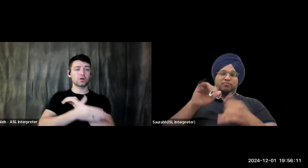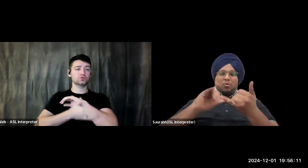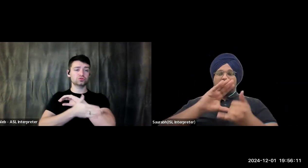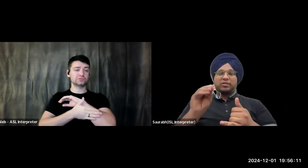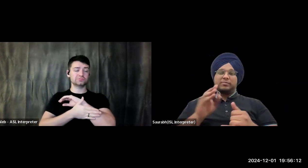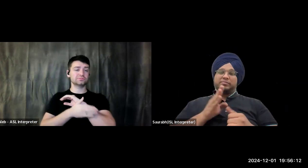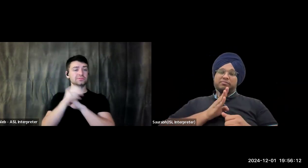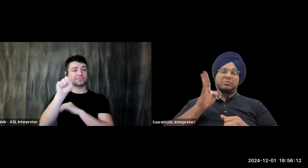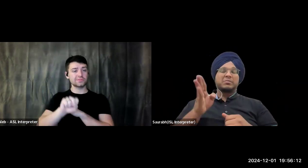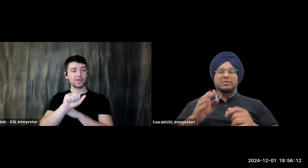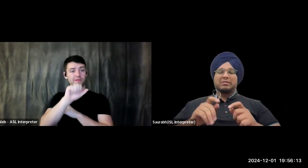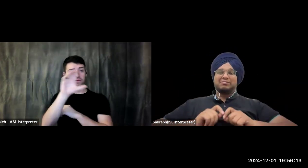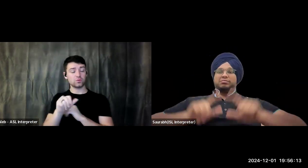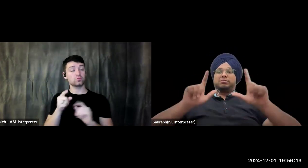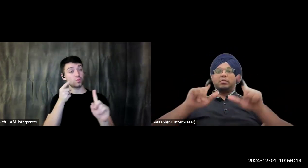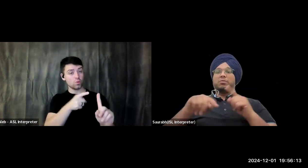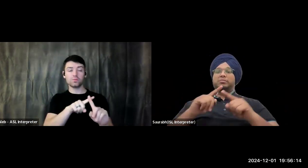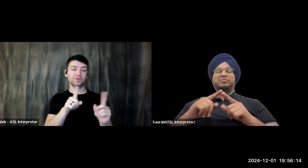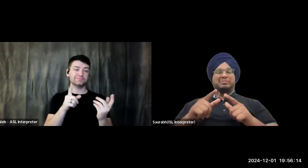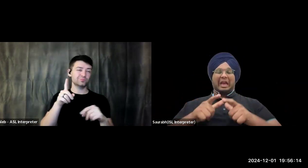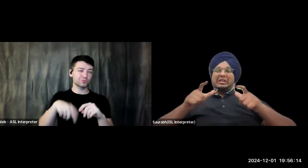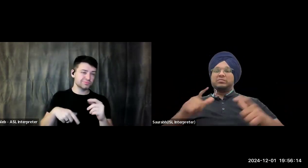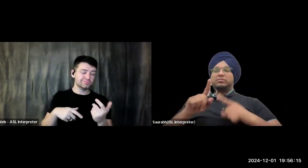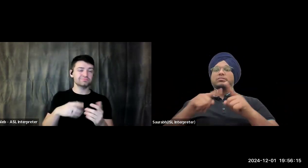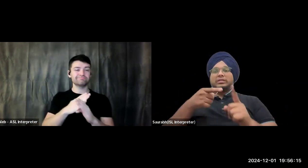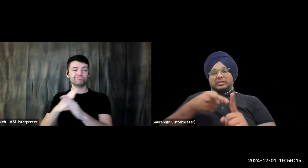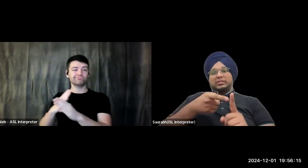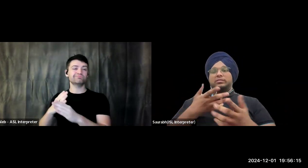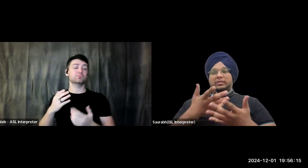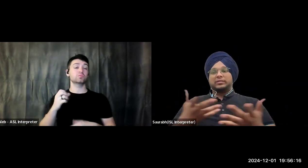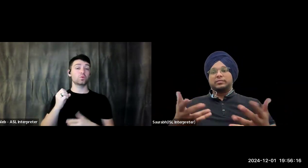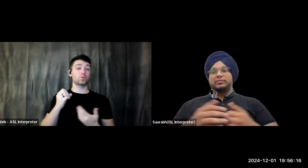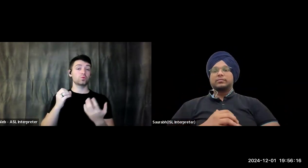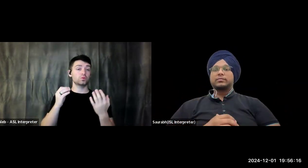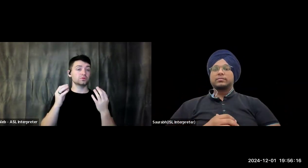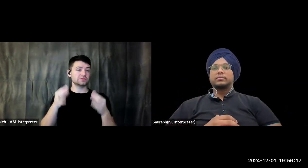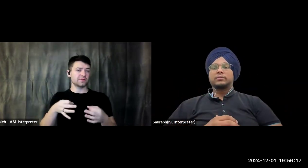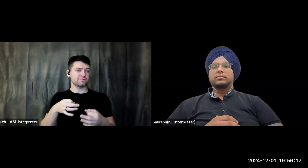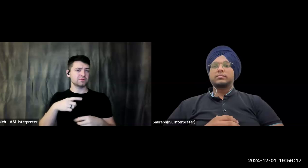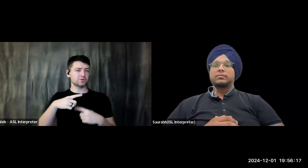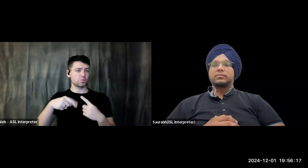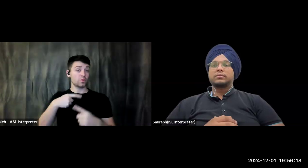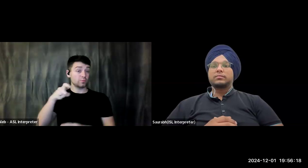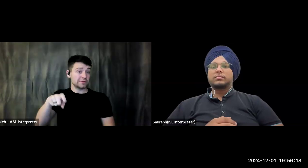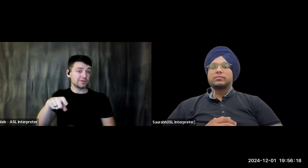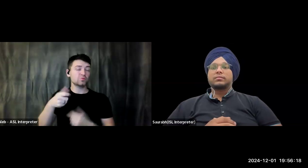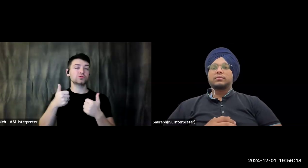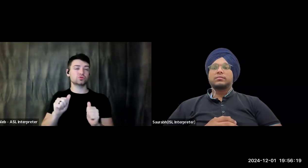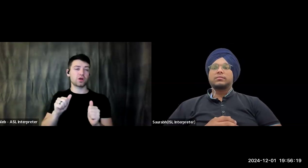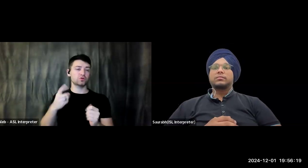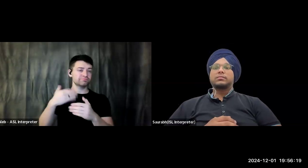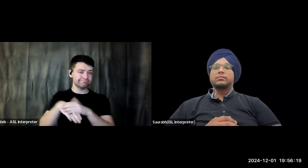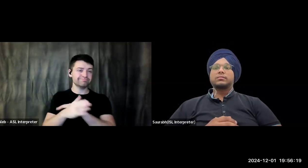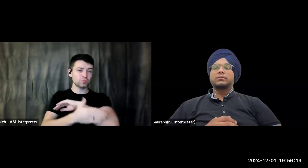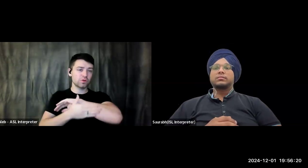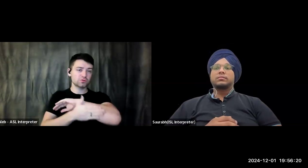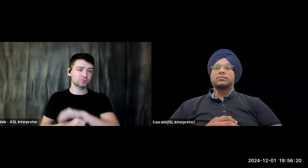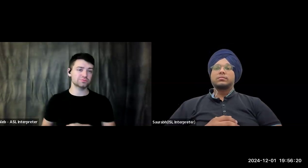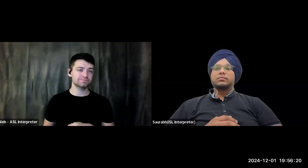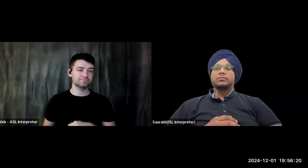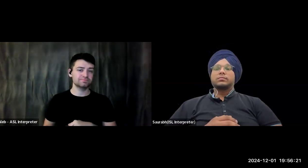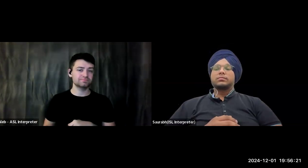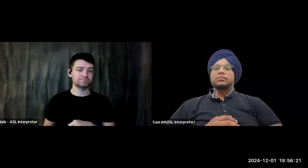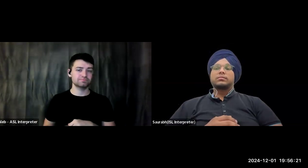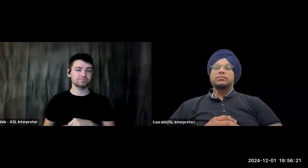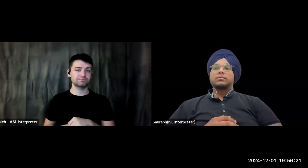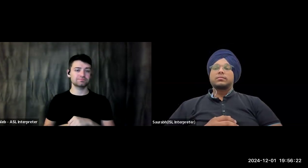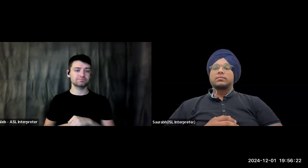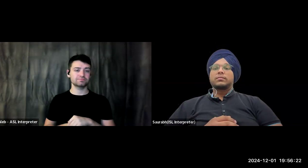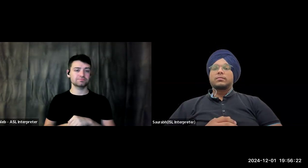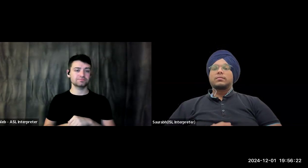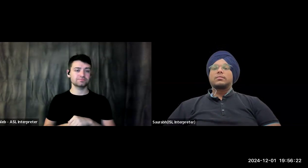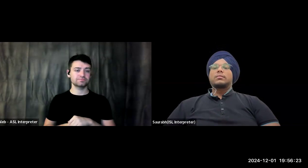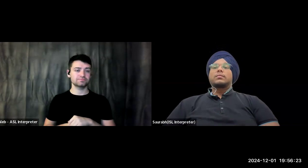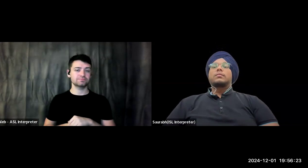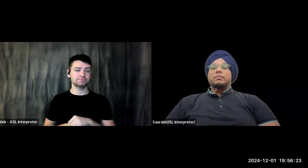on a big way.